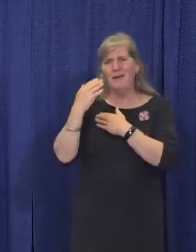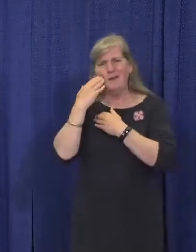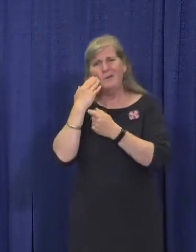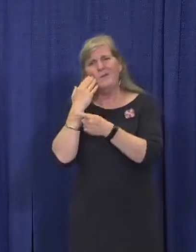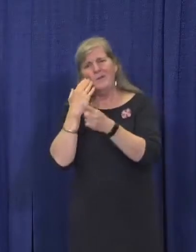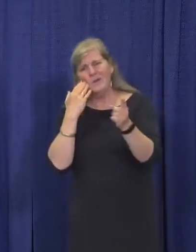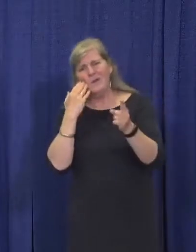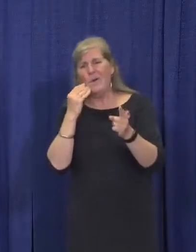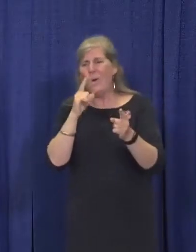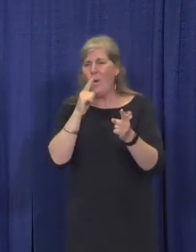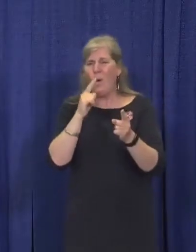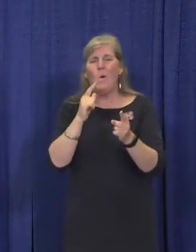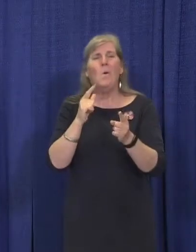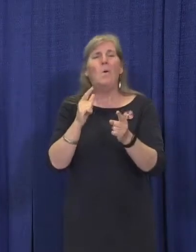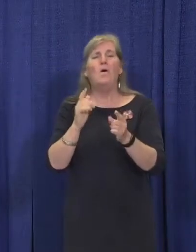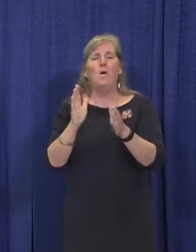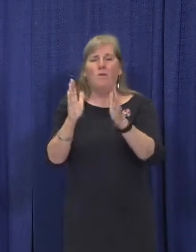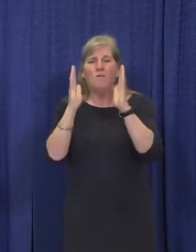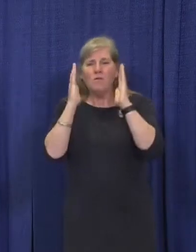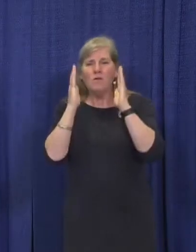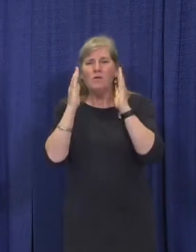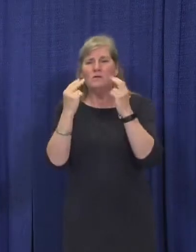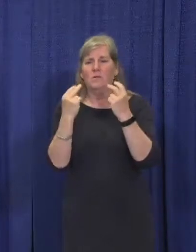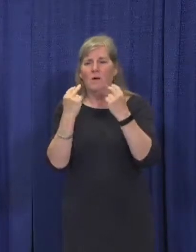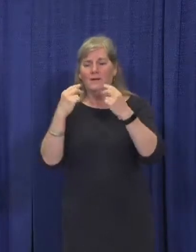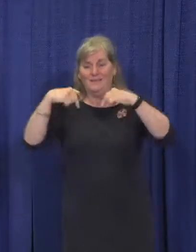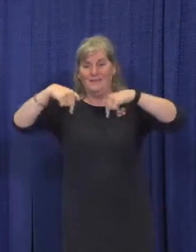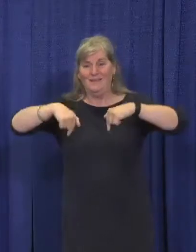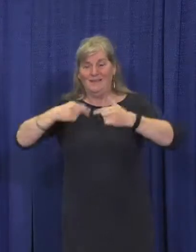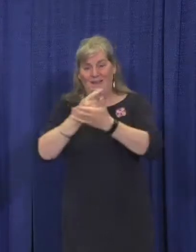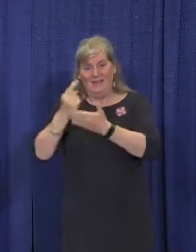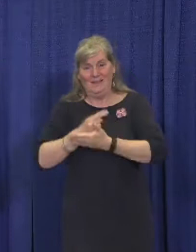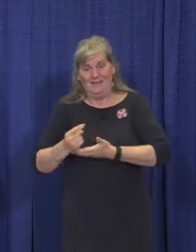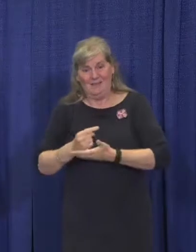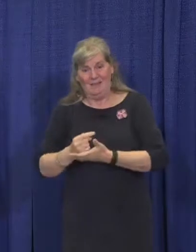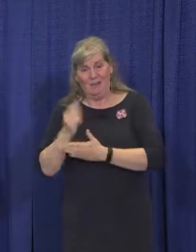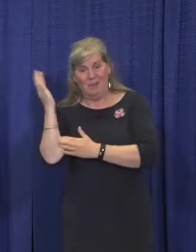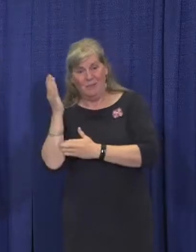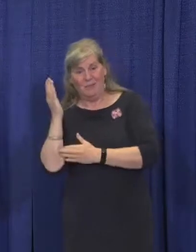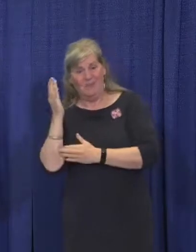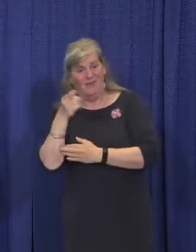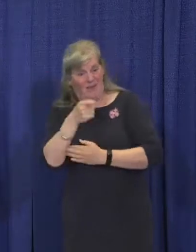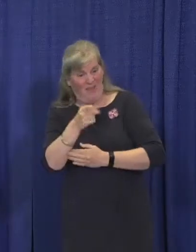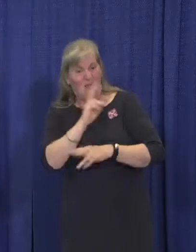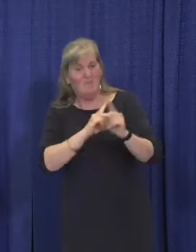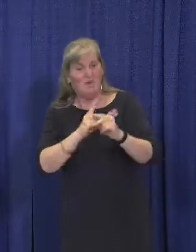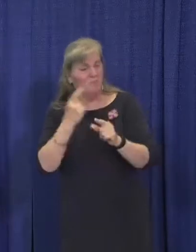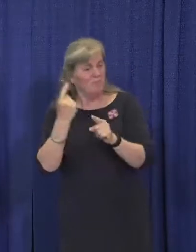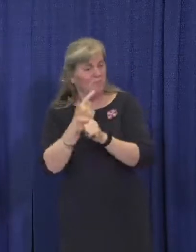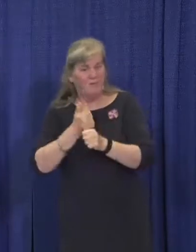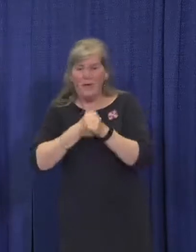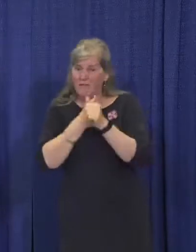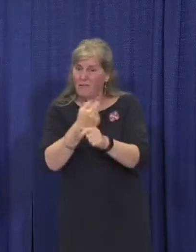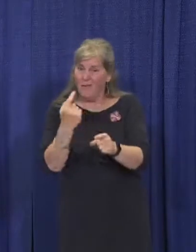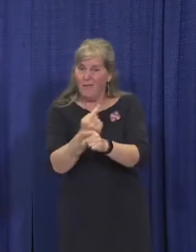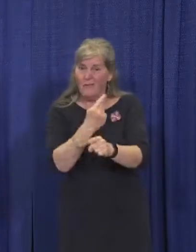I'm preaching to the choir. The people who pay attention to these press conferences are the ones that are doing all the